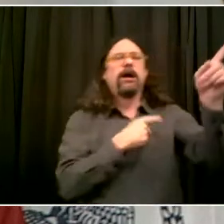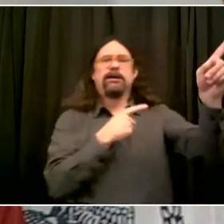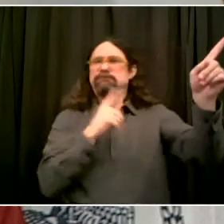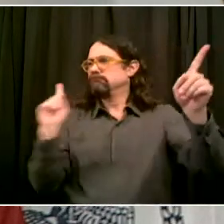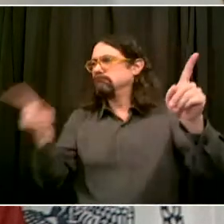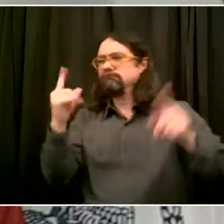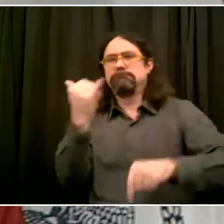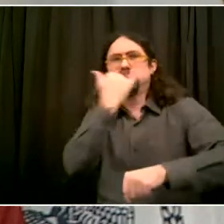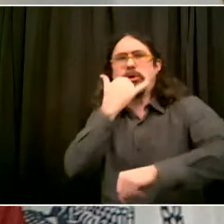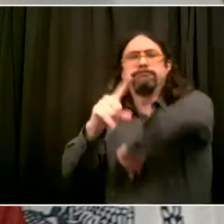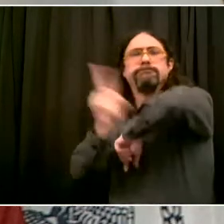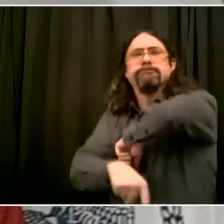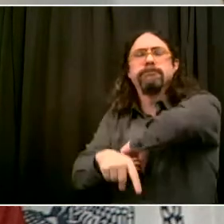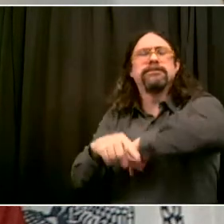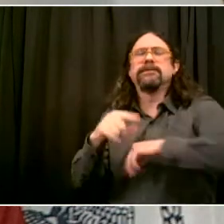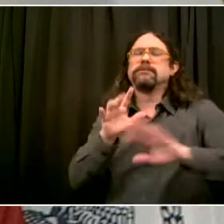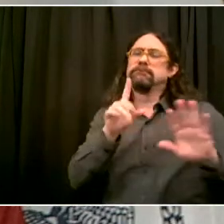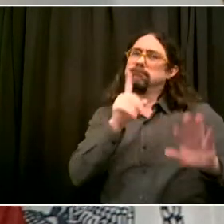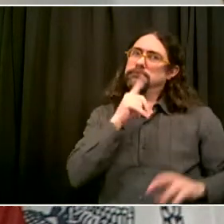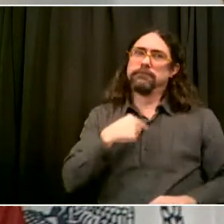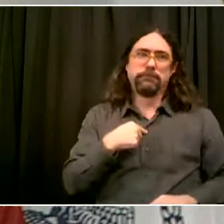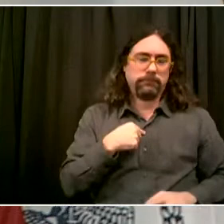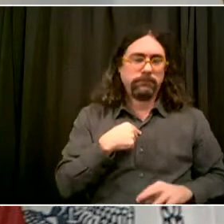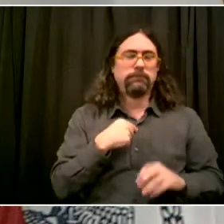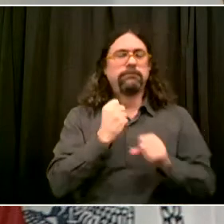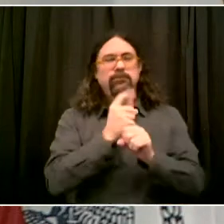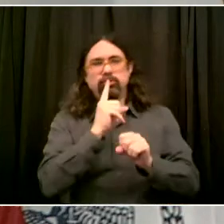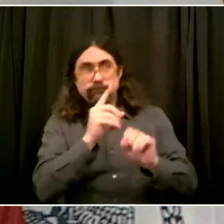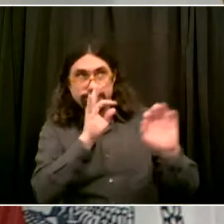BUT THERE HAS BEEN A MAJOR STEP